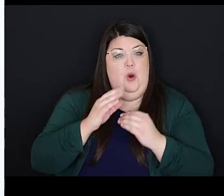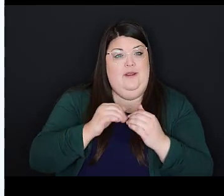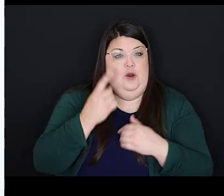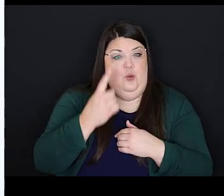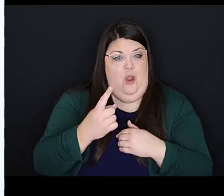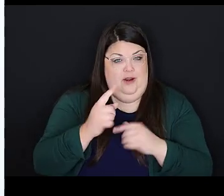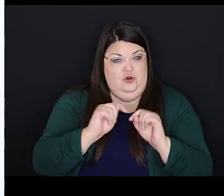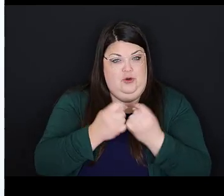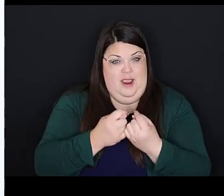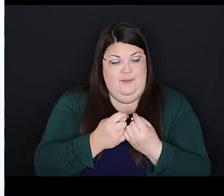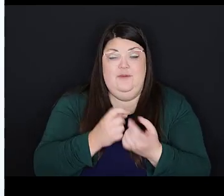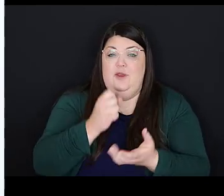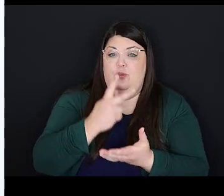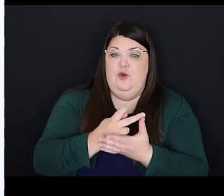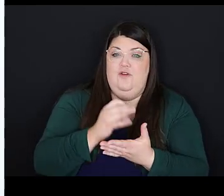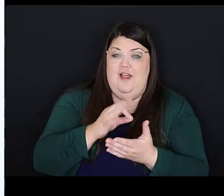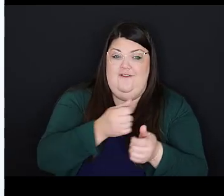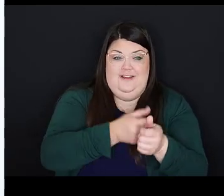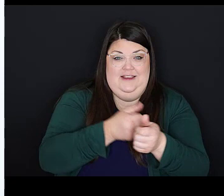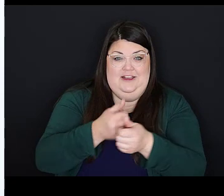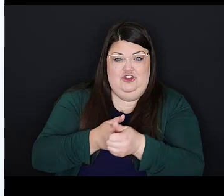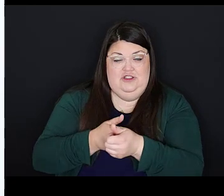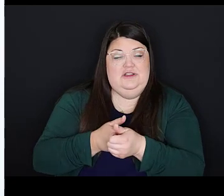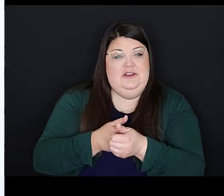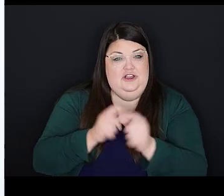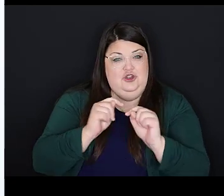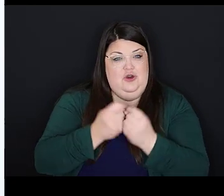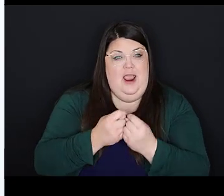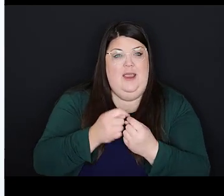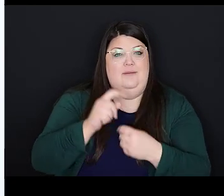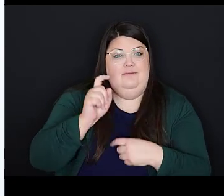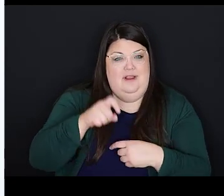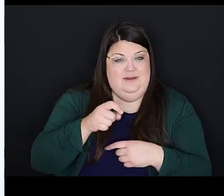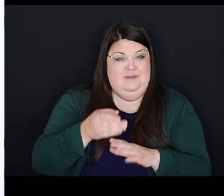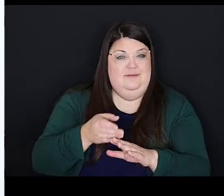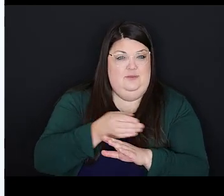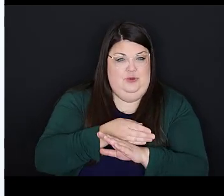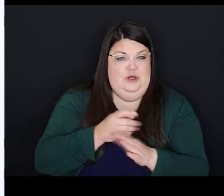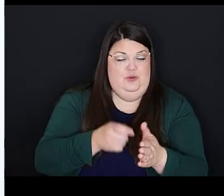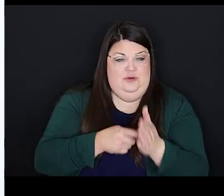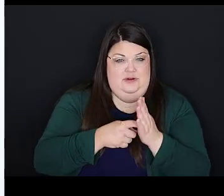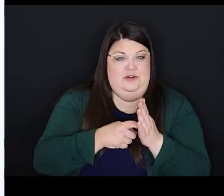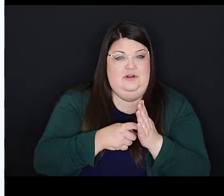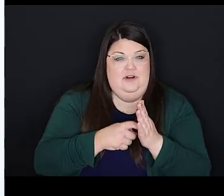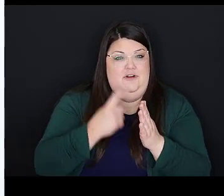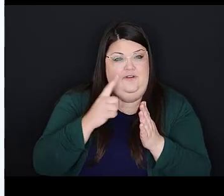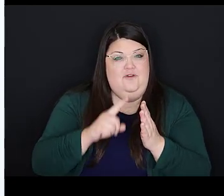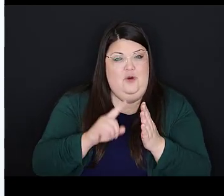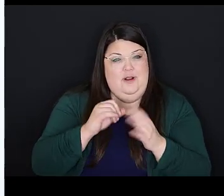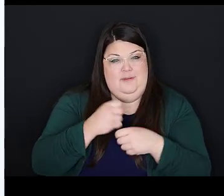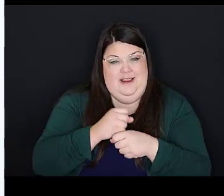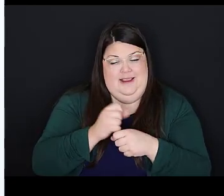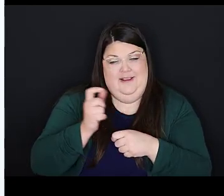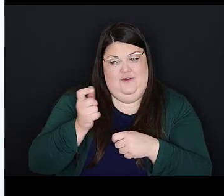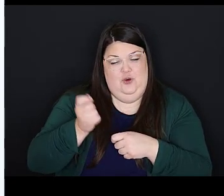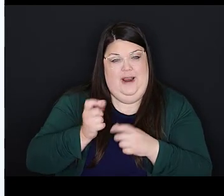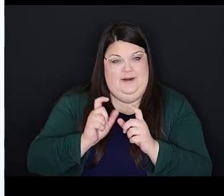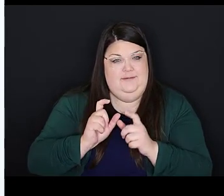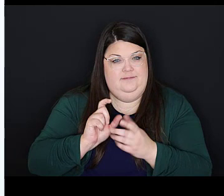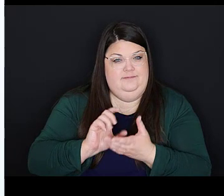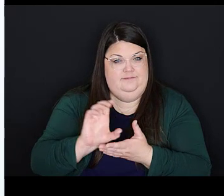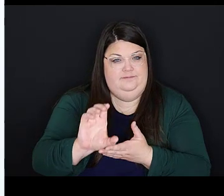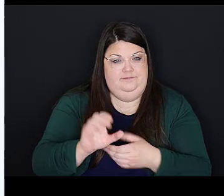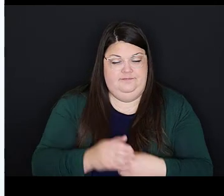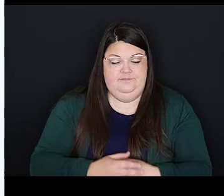the approval of each such Indian Tribe shall be a prerequisite to the making of such a grant.